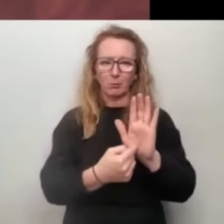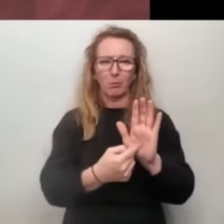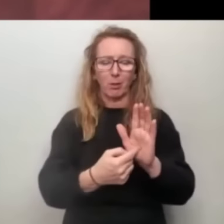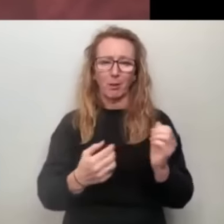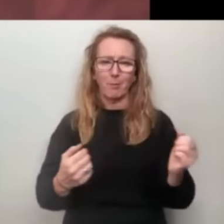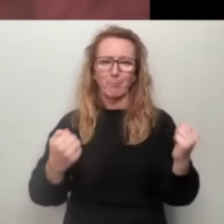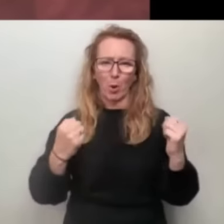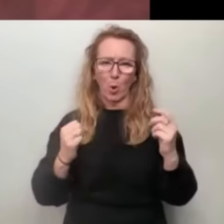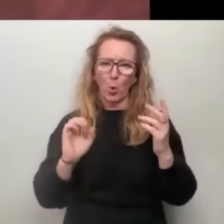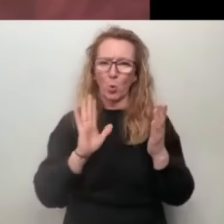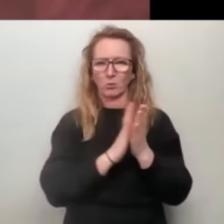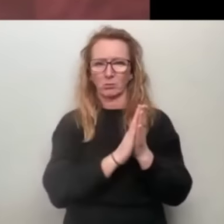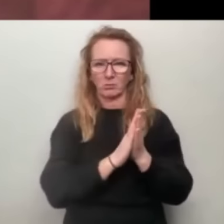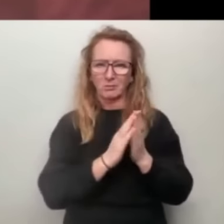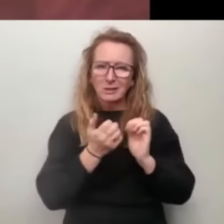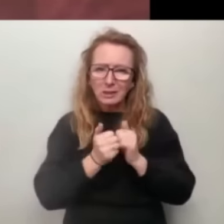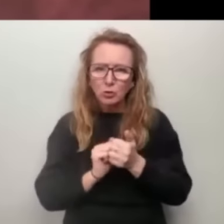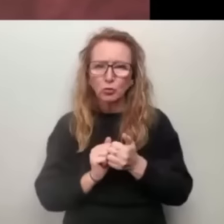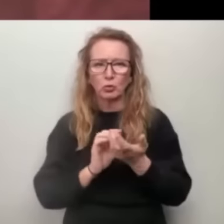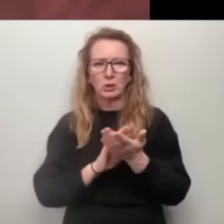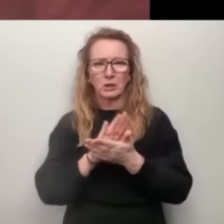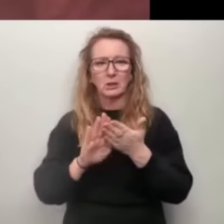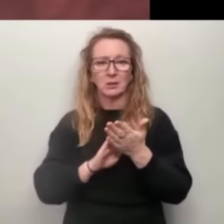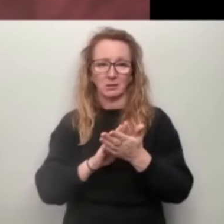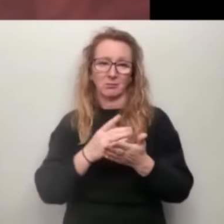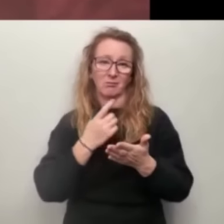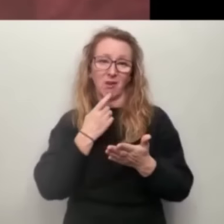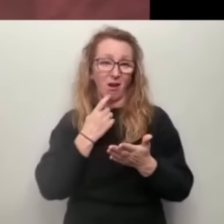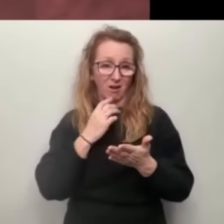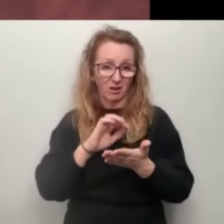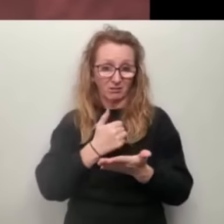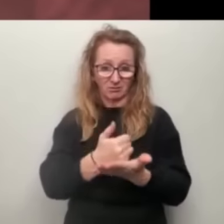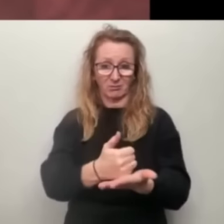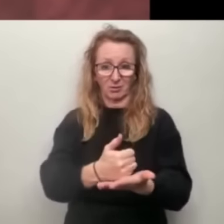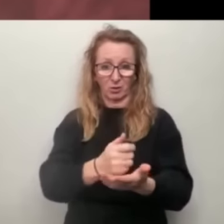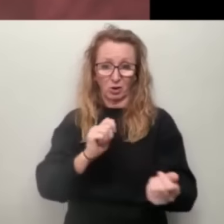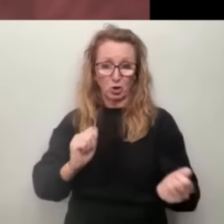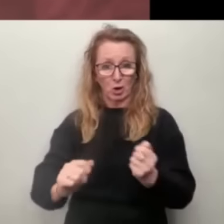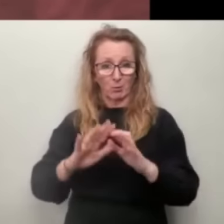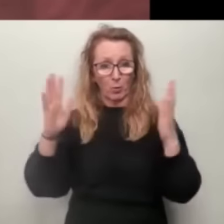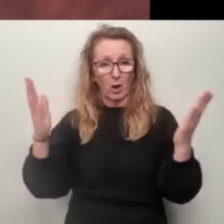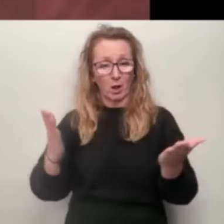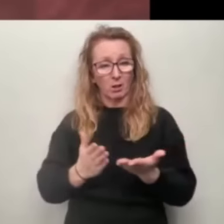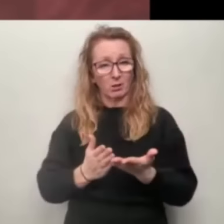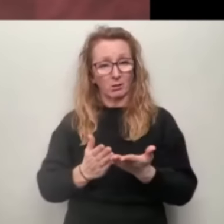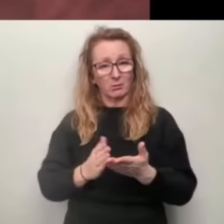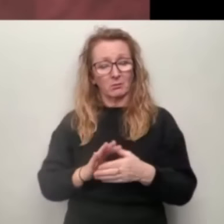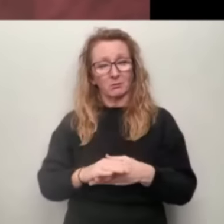how industry, in this case iron founding, could reshape the world and reshape the world it certainly did,